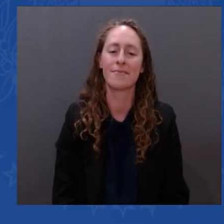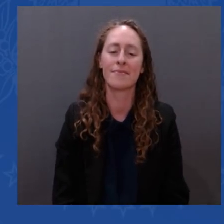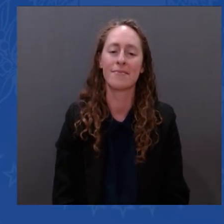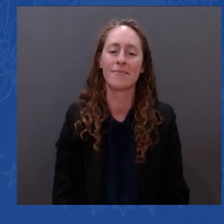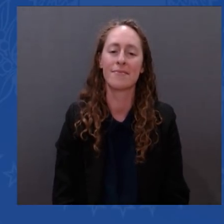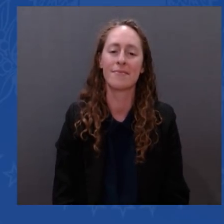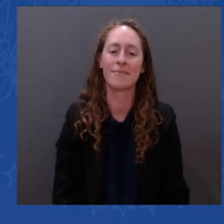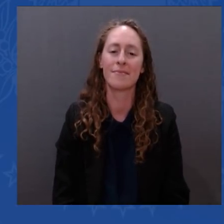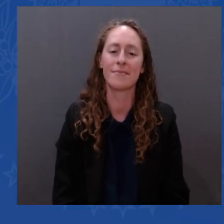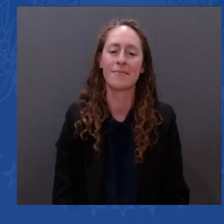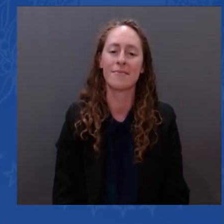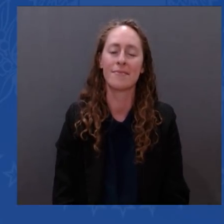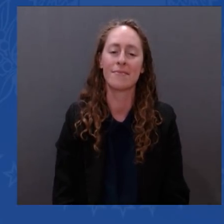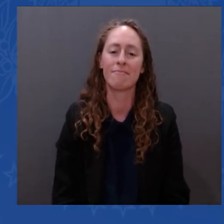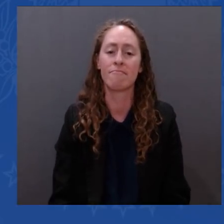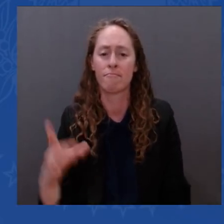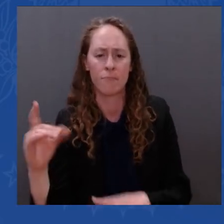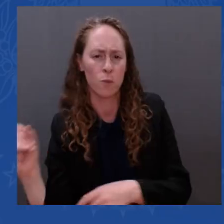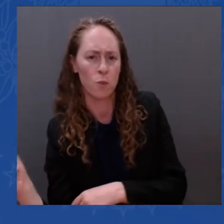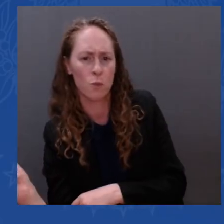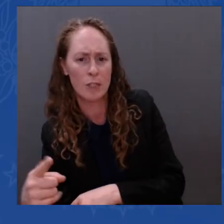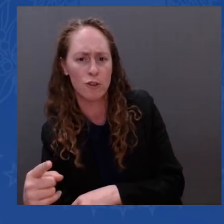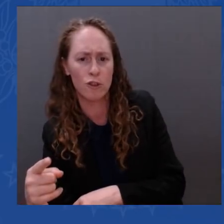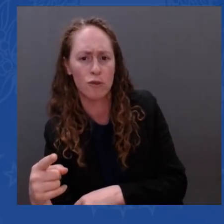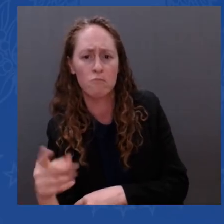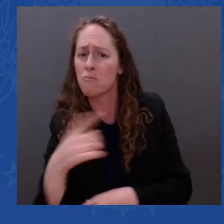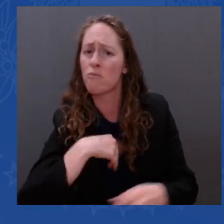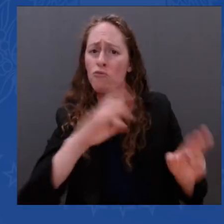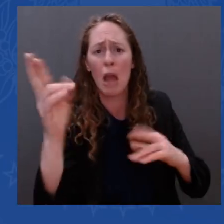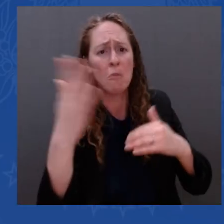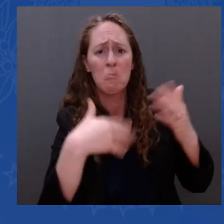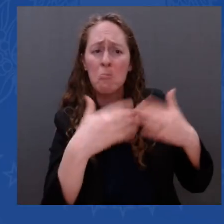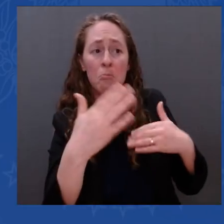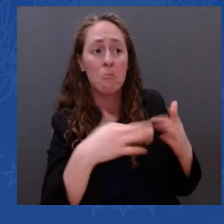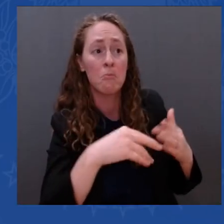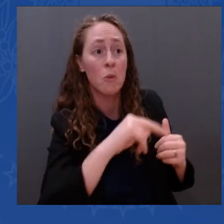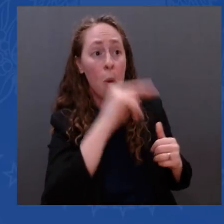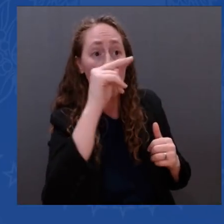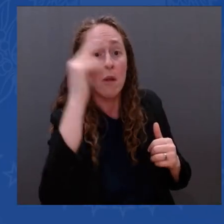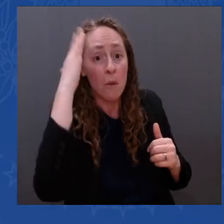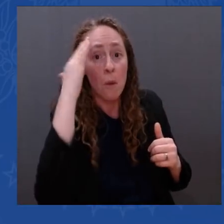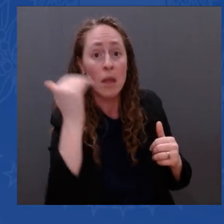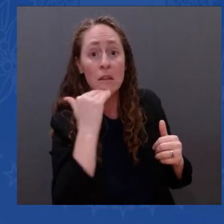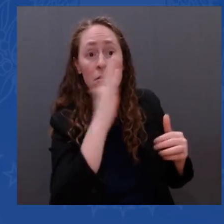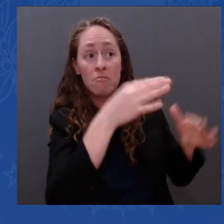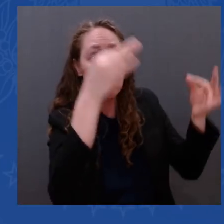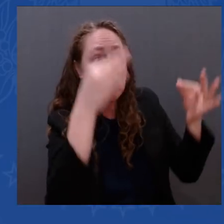We've had -- we've thought through how we would respond to whatever they do. And so, I am not concerned, if that's what you're suggesting.